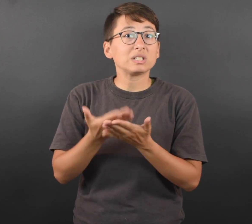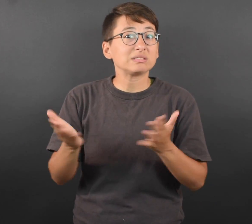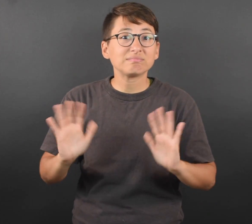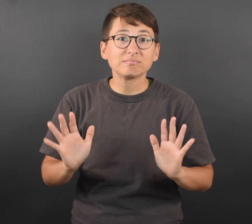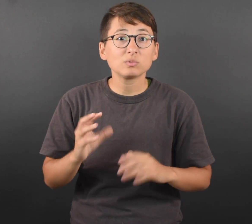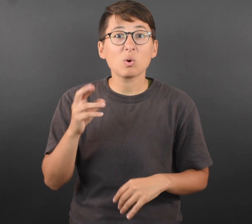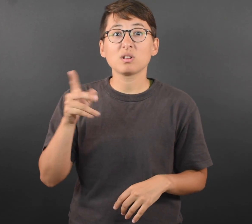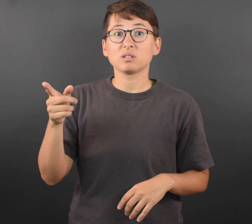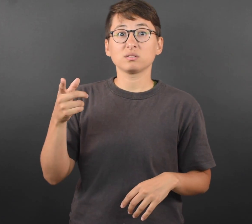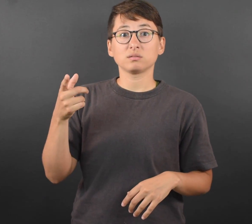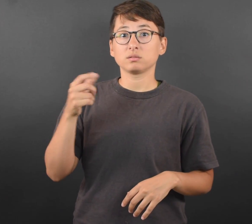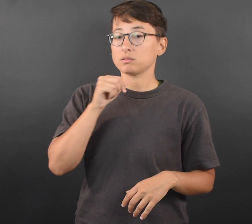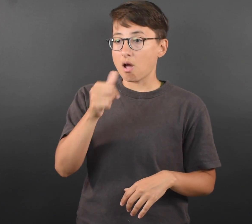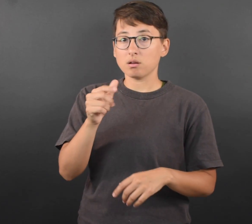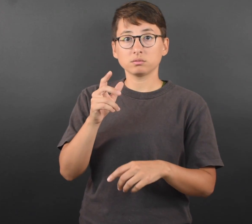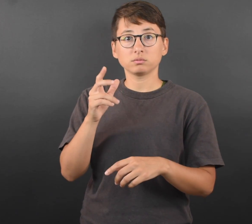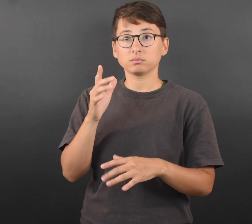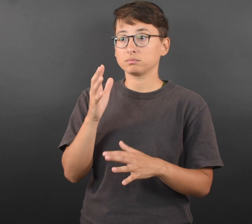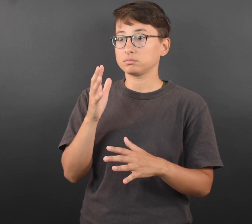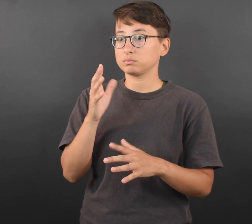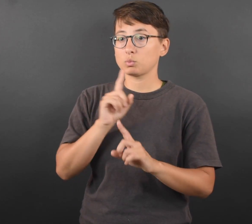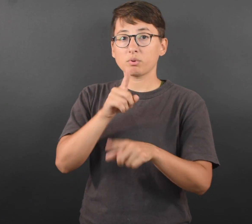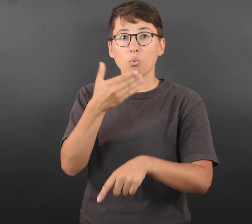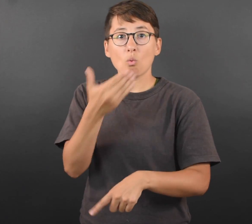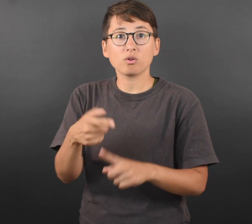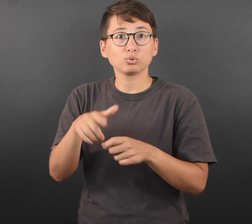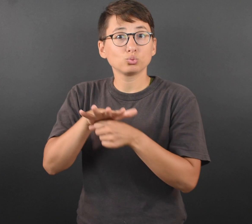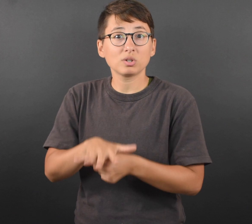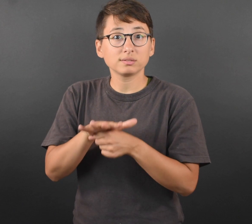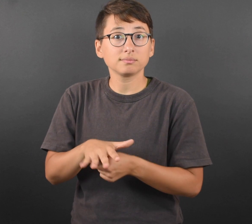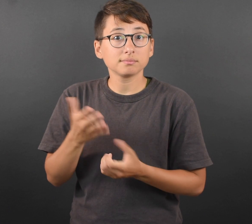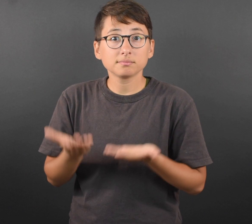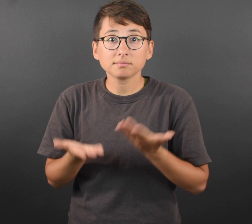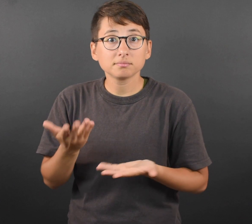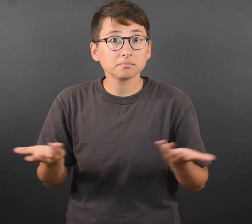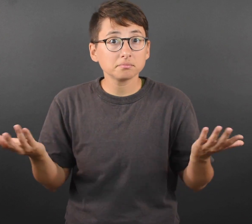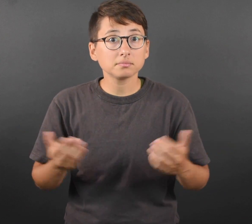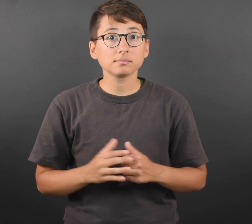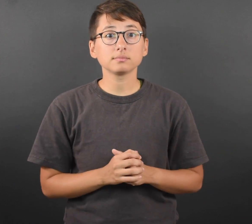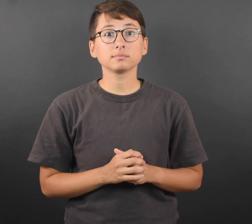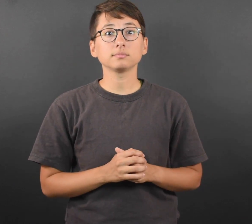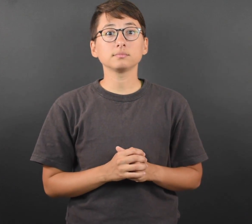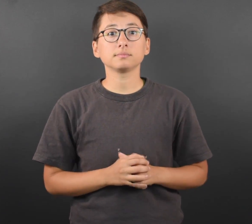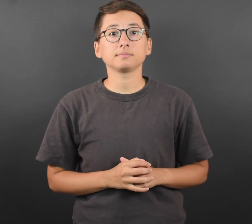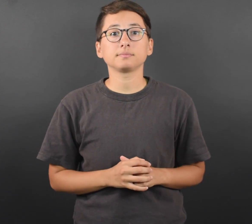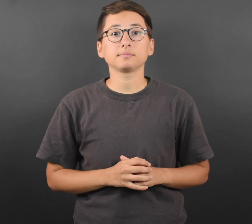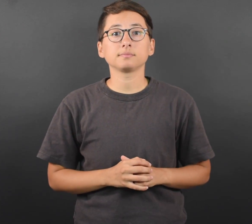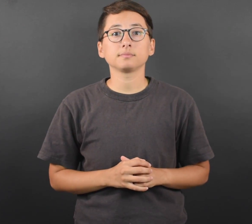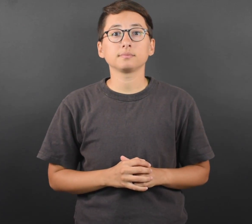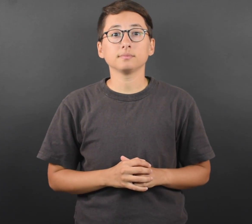stress," he said.